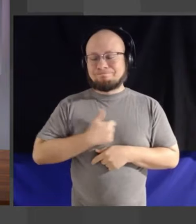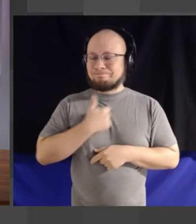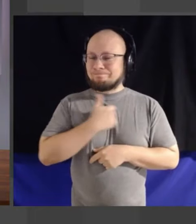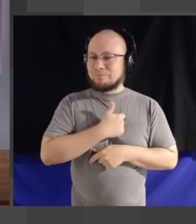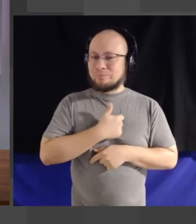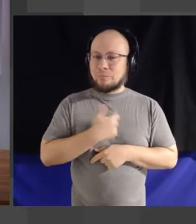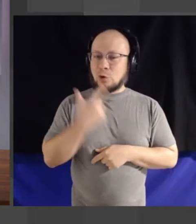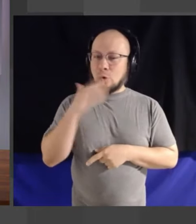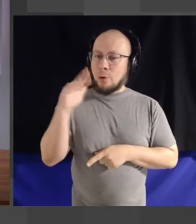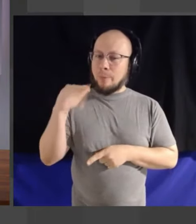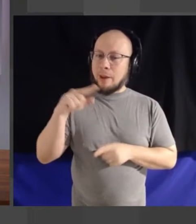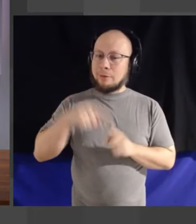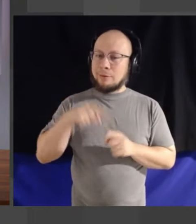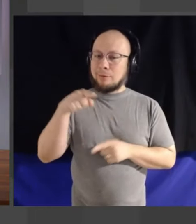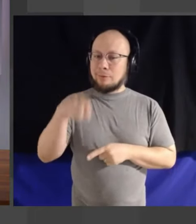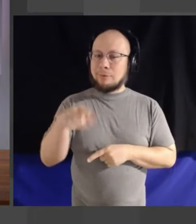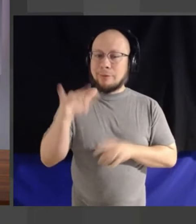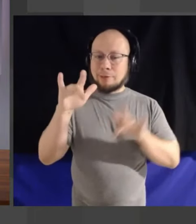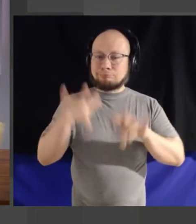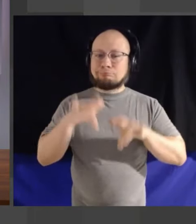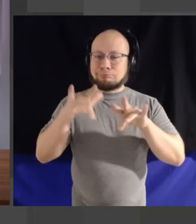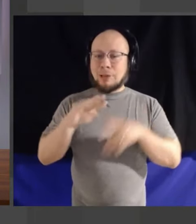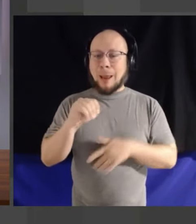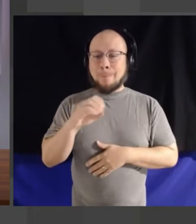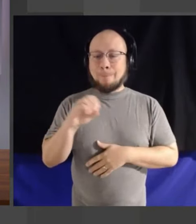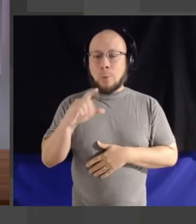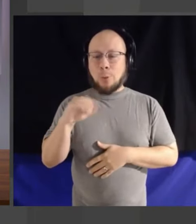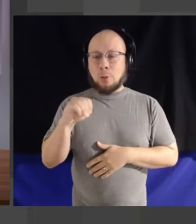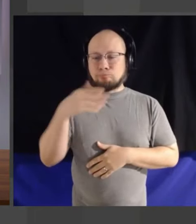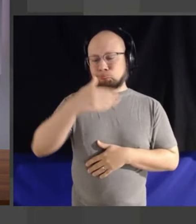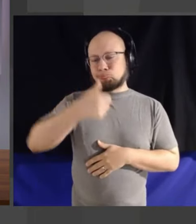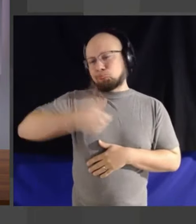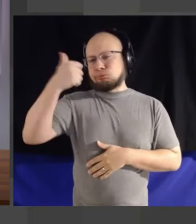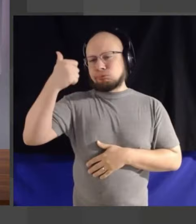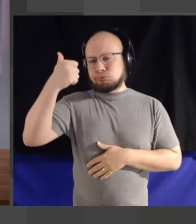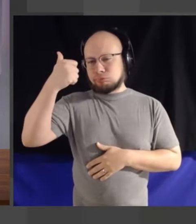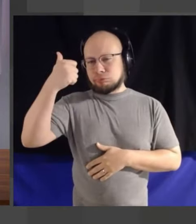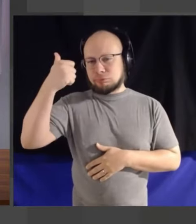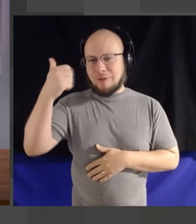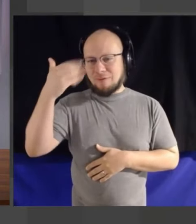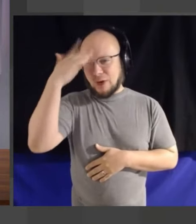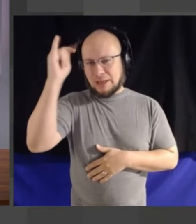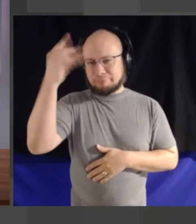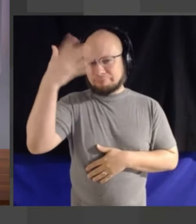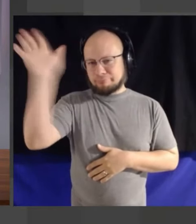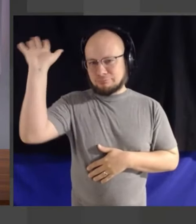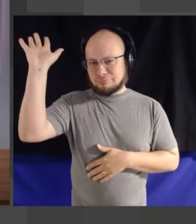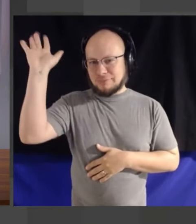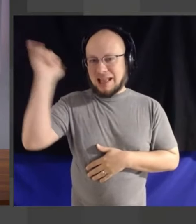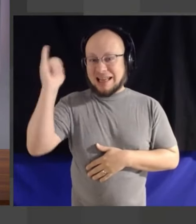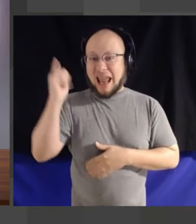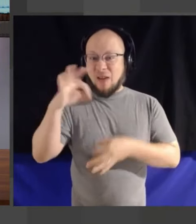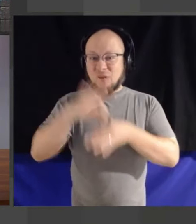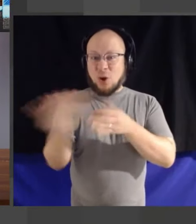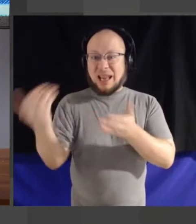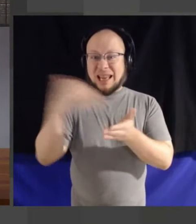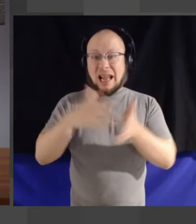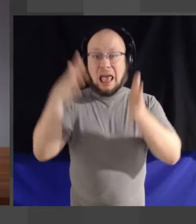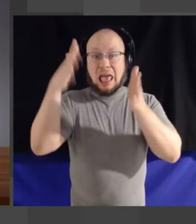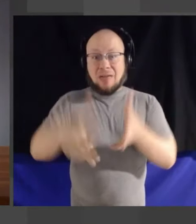INTENSE. BUT SADLY LET'S ALL SAY A FOND